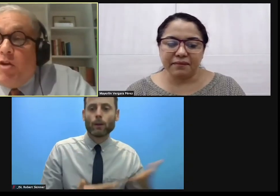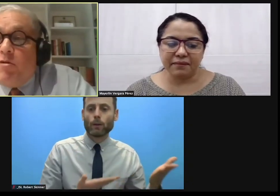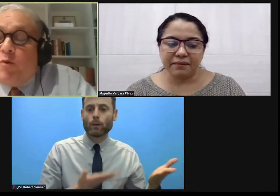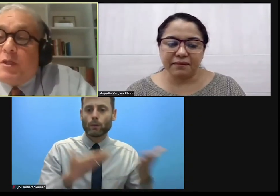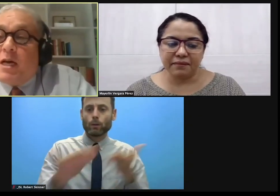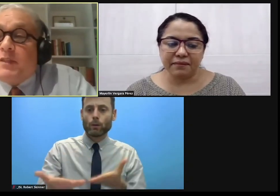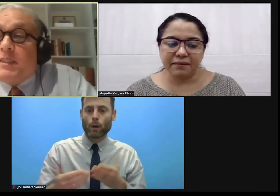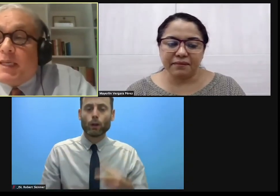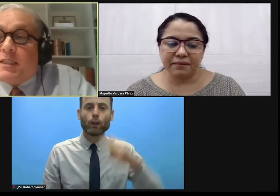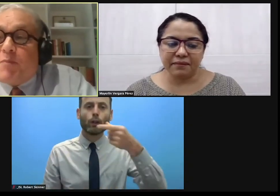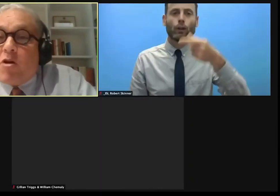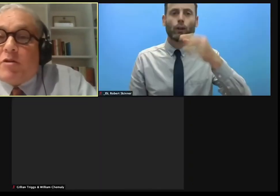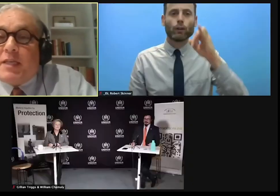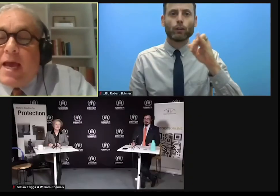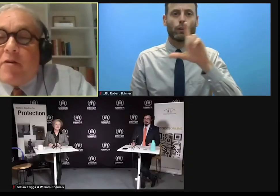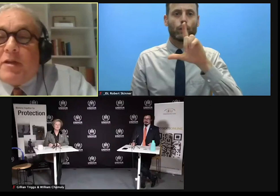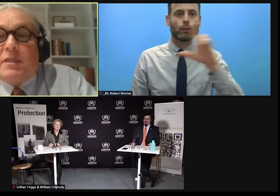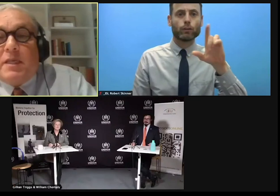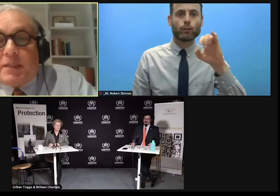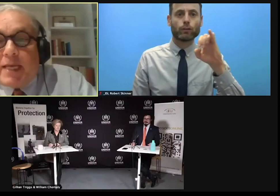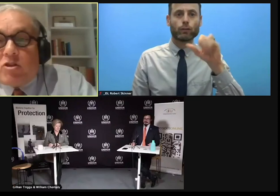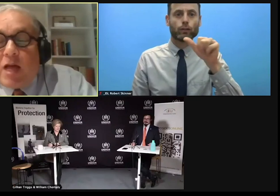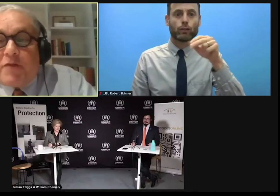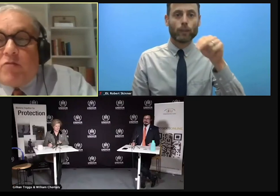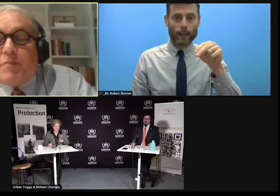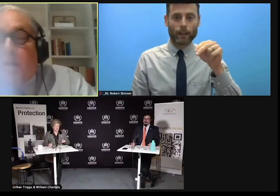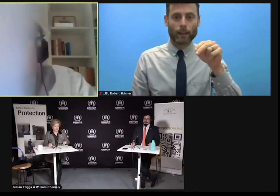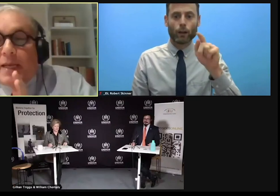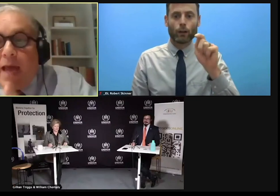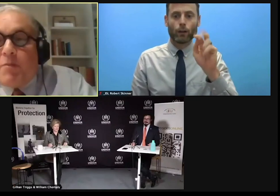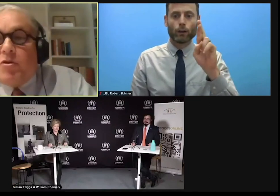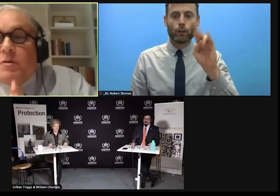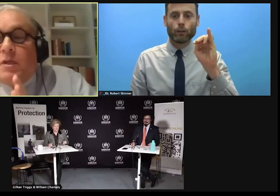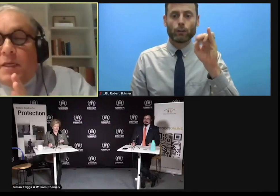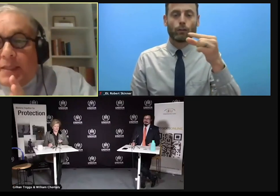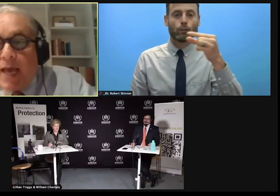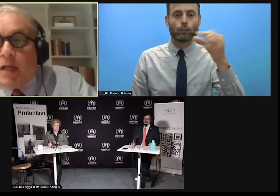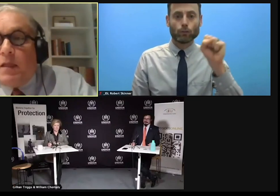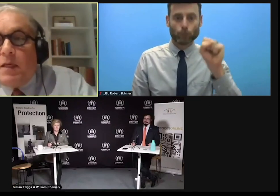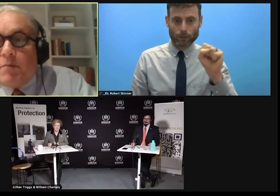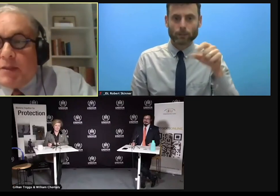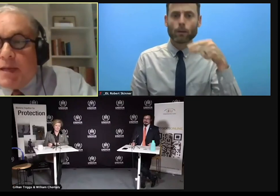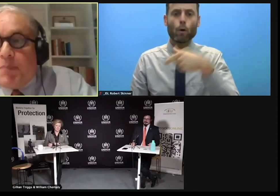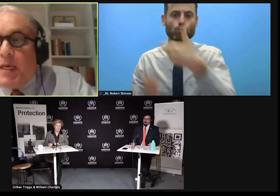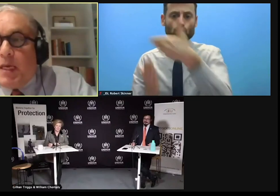new report covers six priority areas. Central African republic, Cameroon, Sahel, Mozambique,